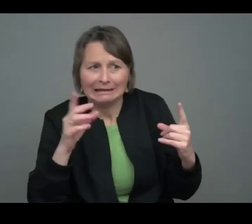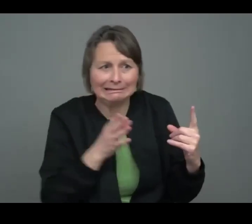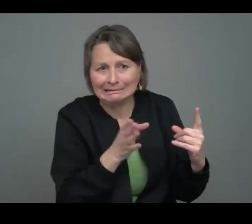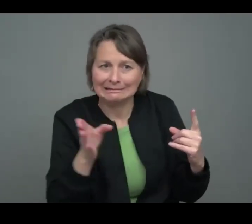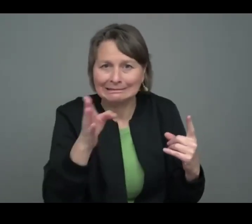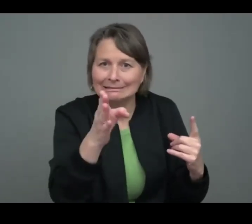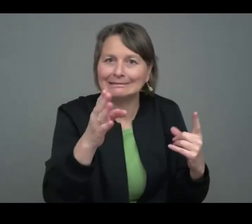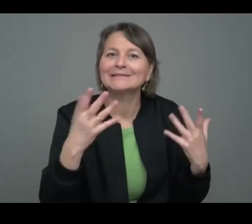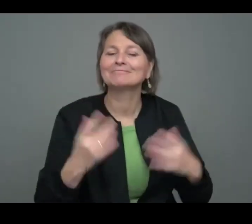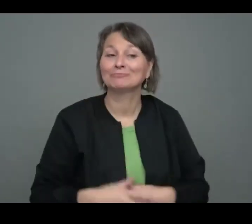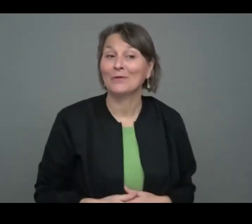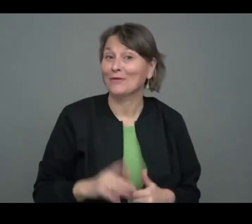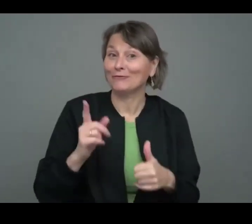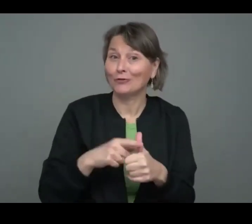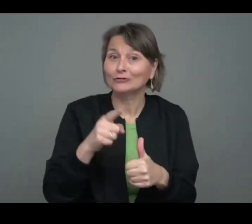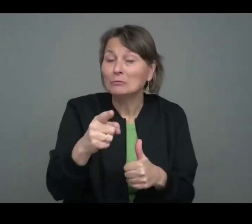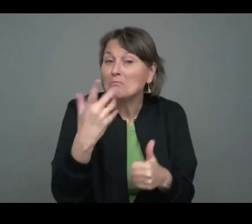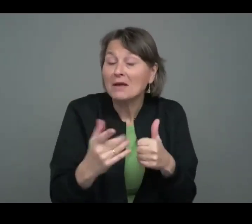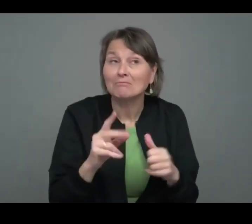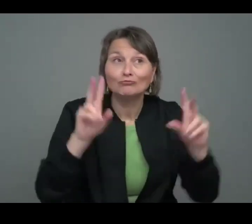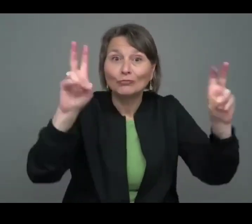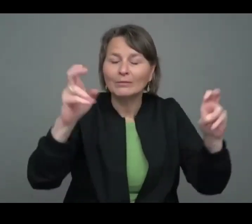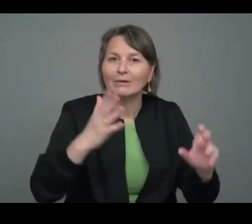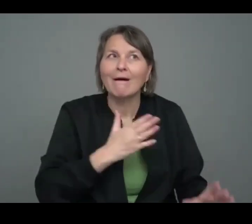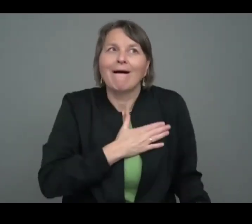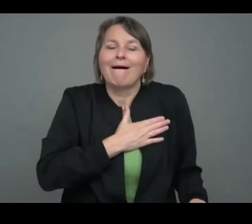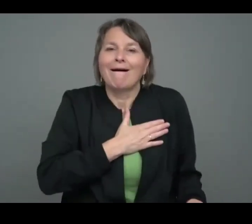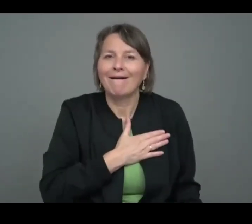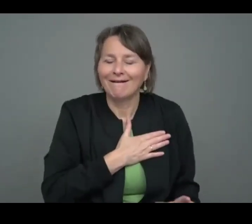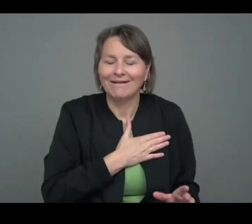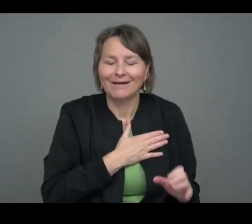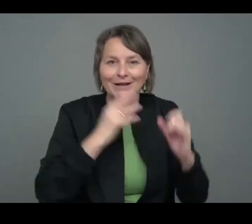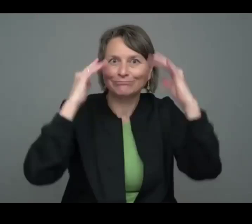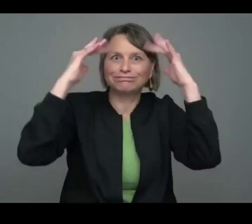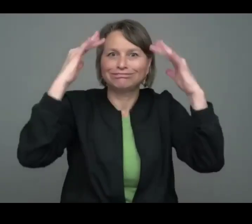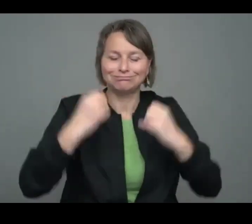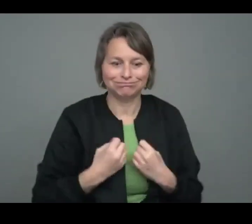you don't, you might wonder how to start. What is really important in the beginning is to